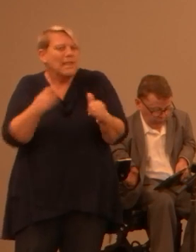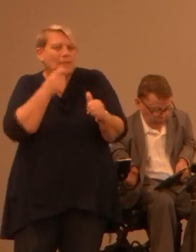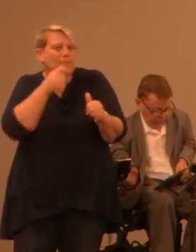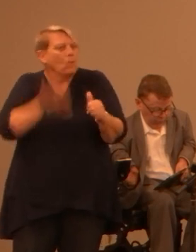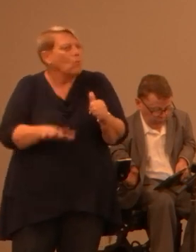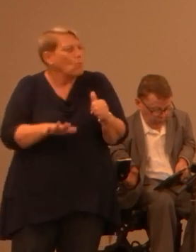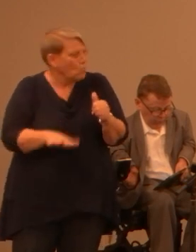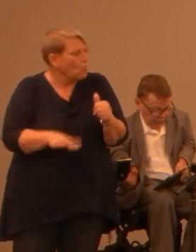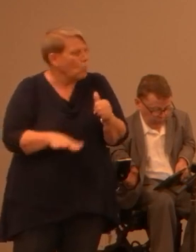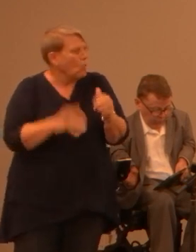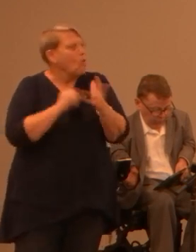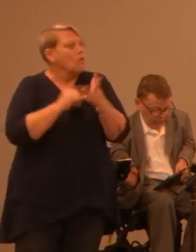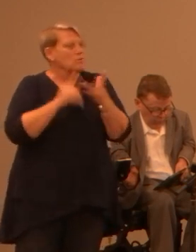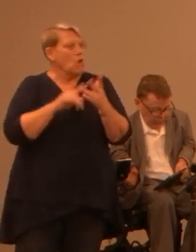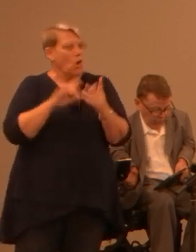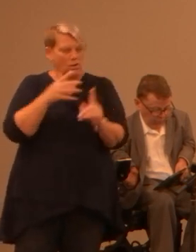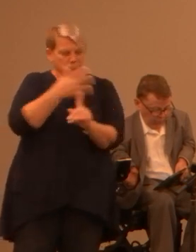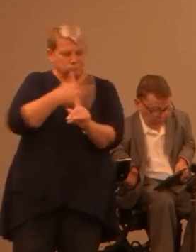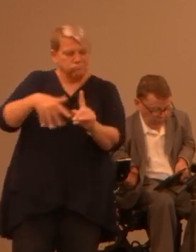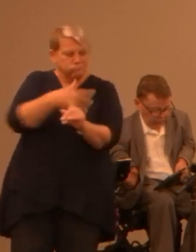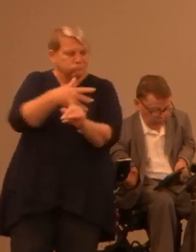leaving anyone behind. I've heard that said before tonight.